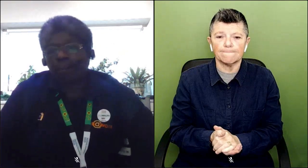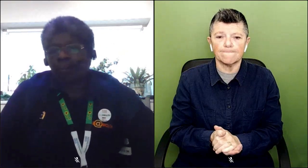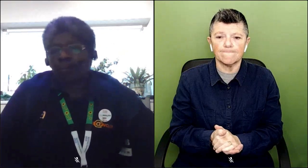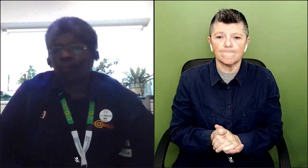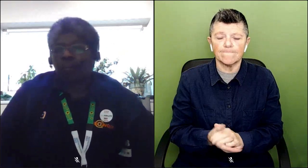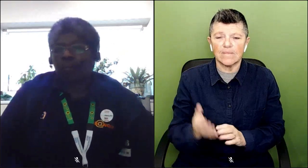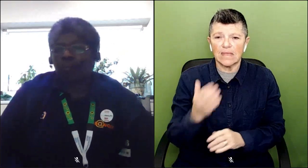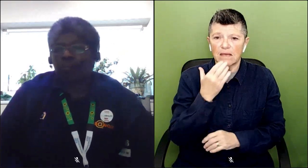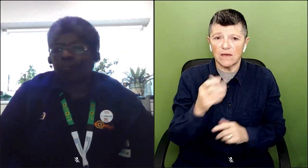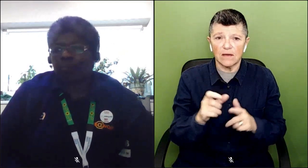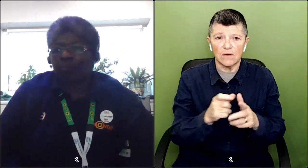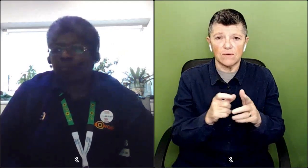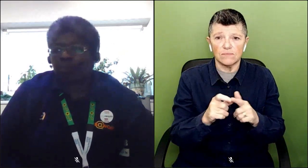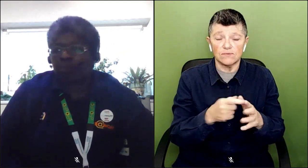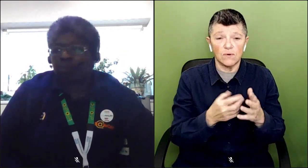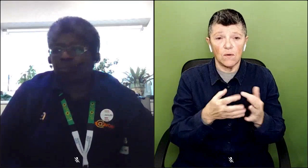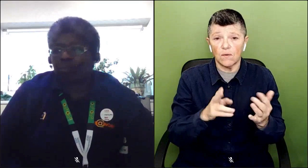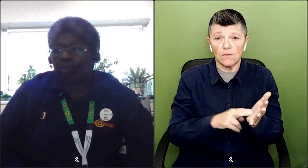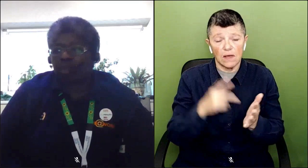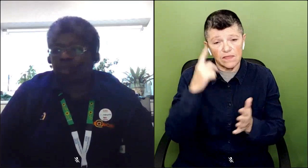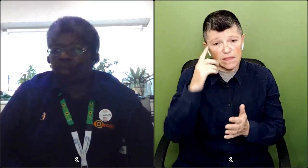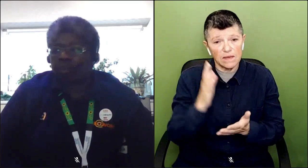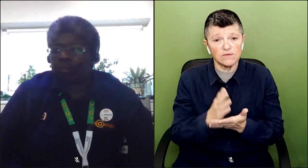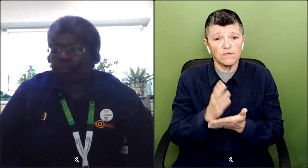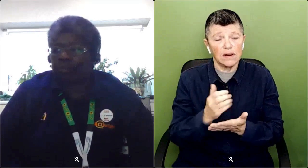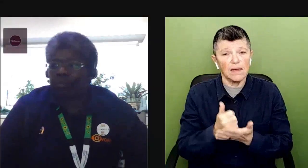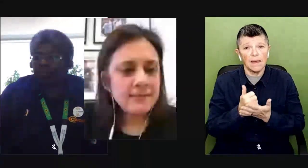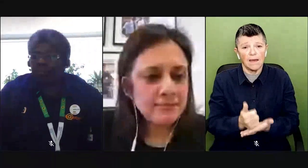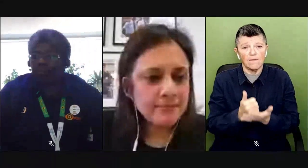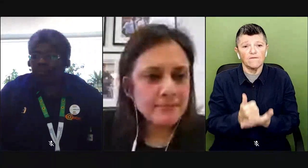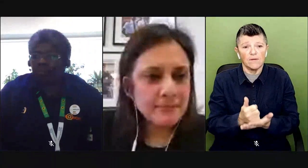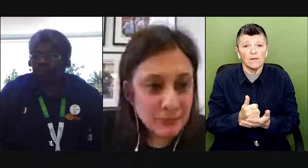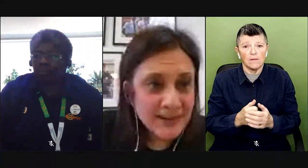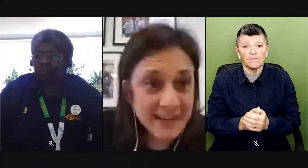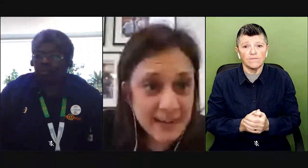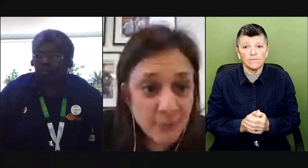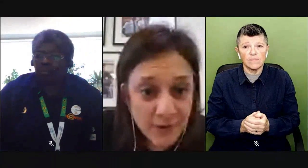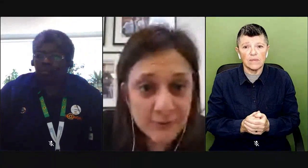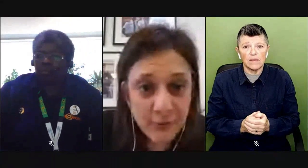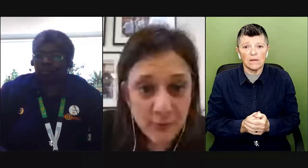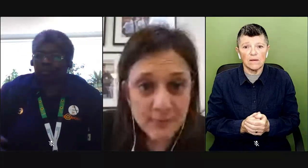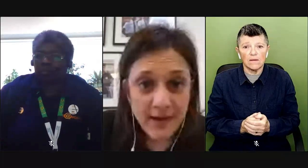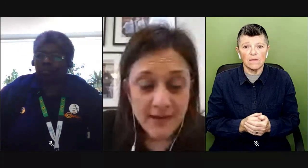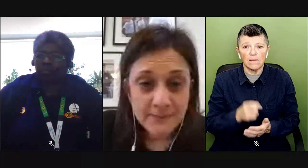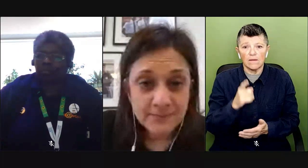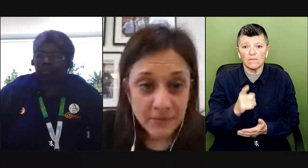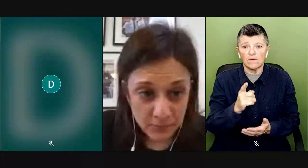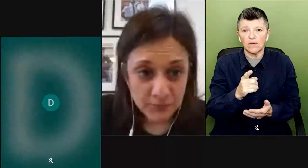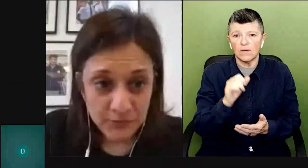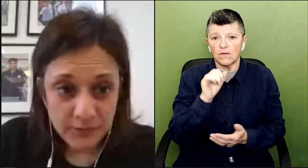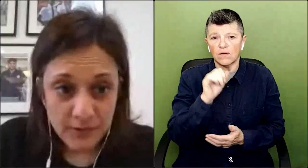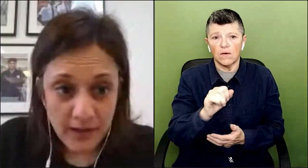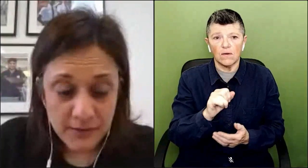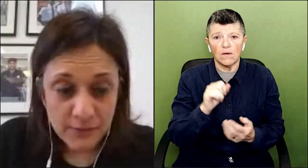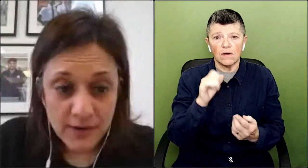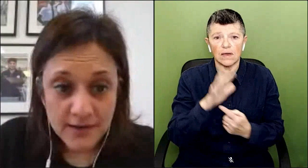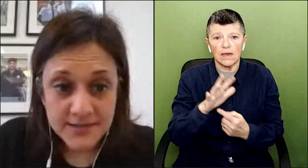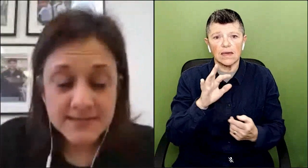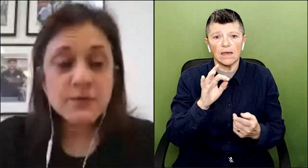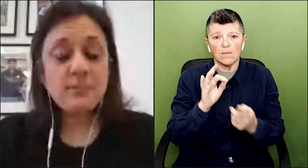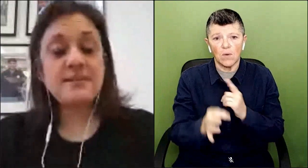I think that was really helpful there, and your really key point from your last comments